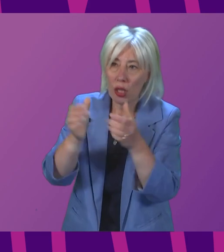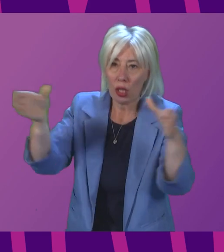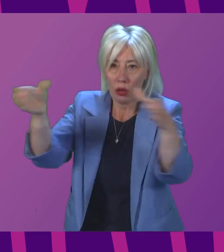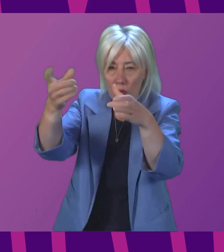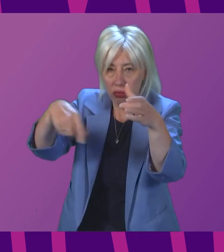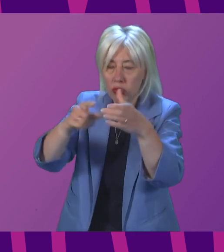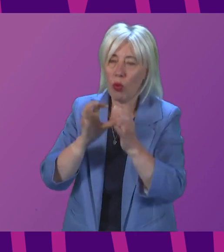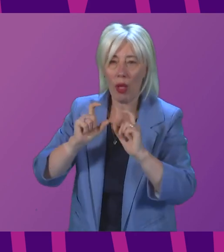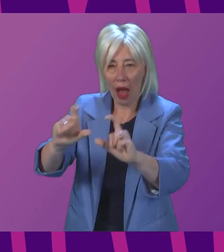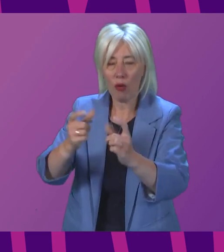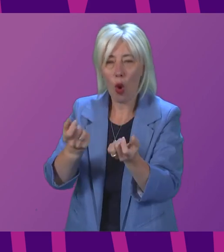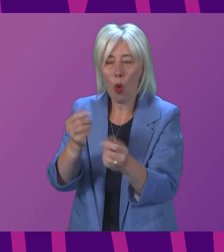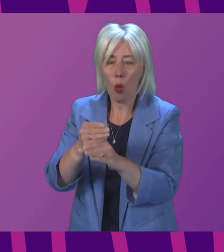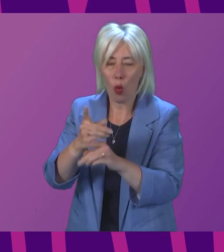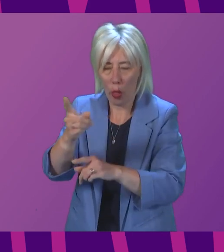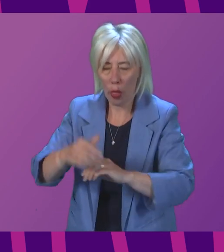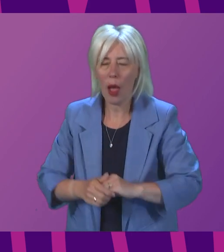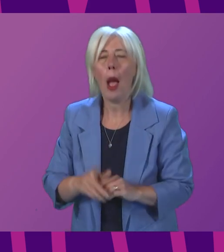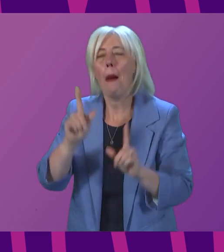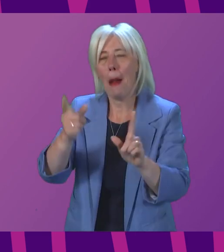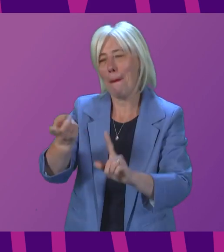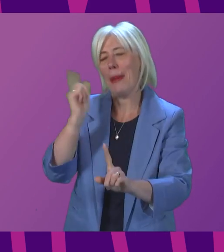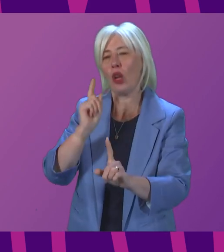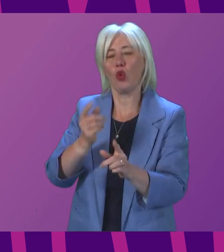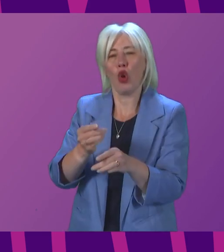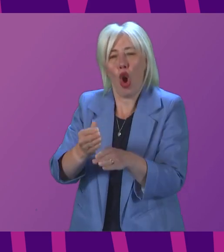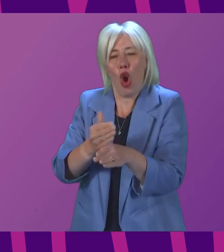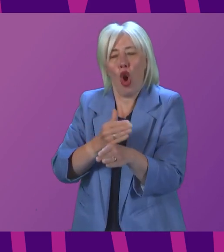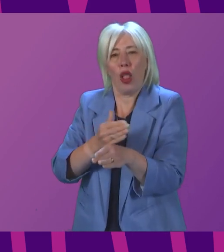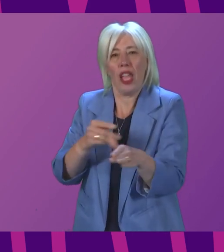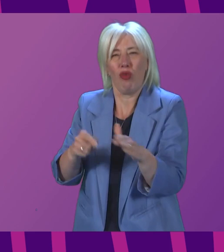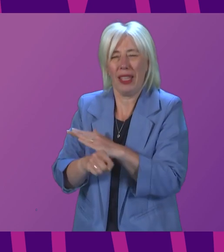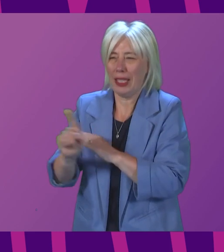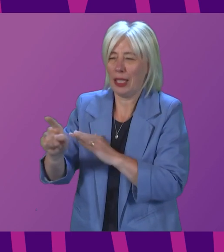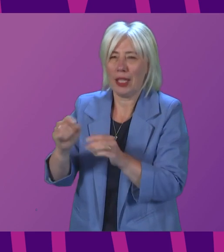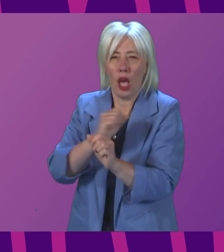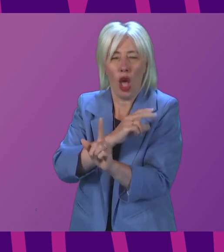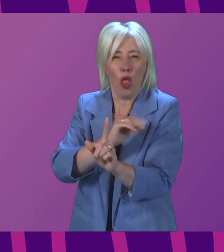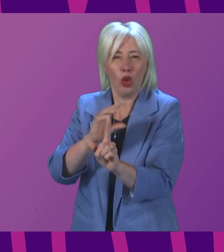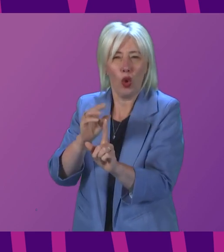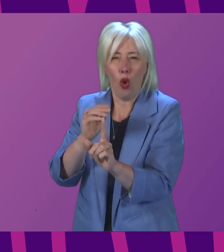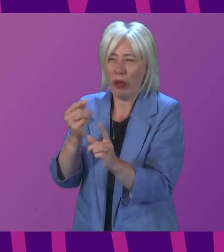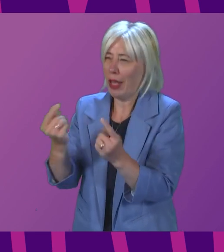I will go back to the issue of early release. I find the Tory hypocrisy on the matter utterly breathtaking.